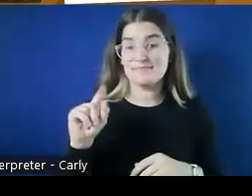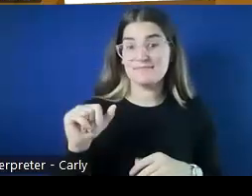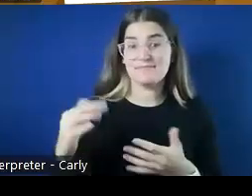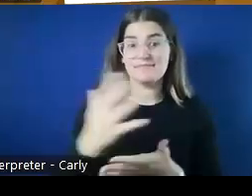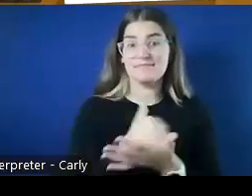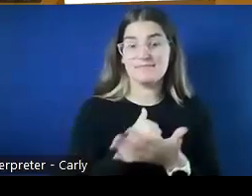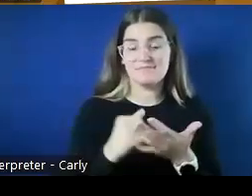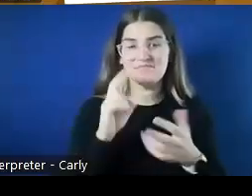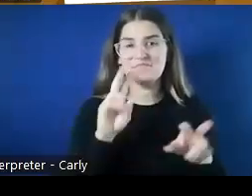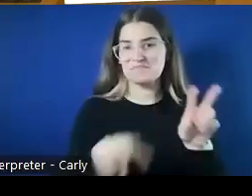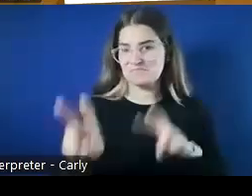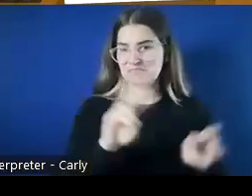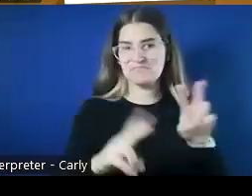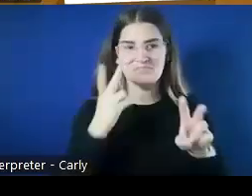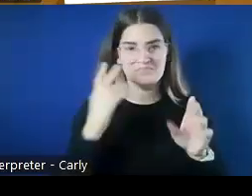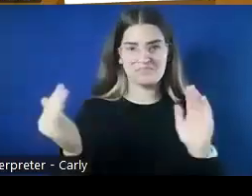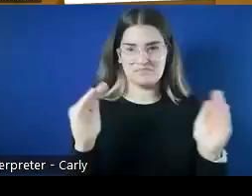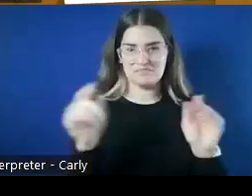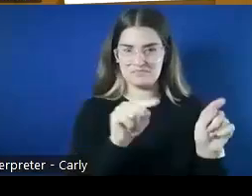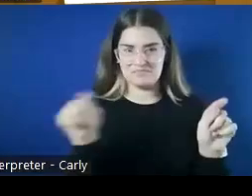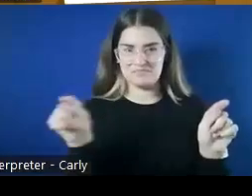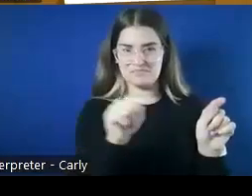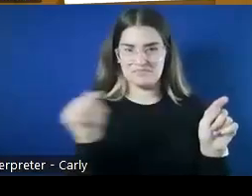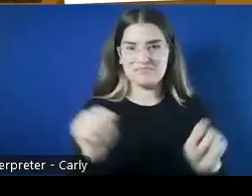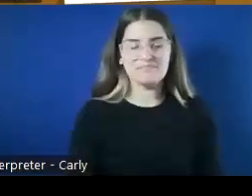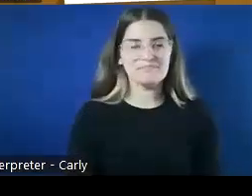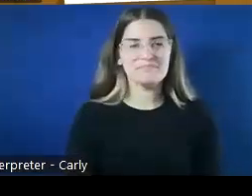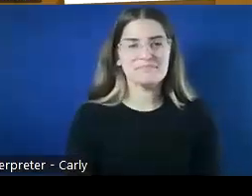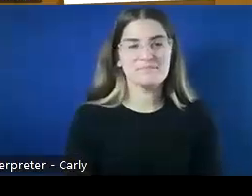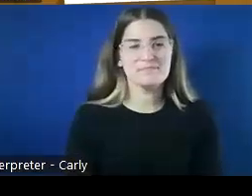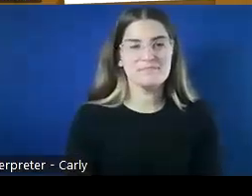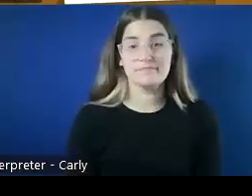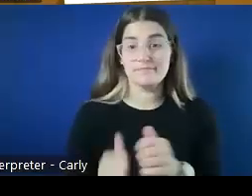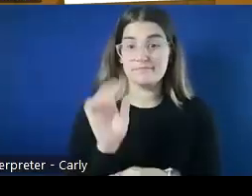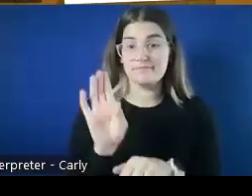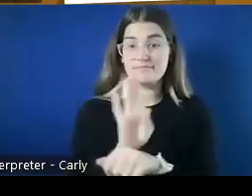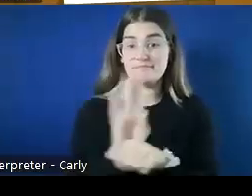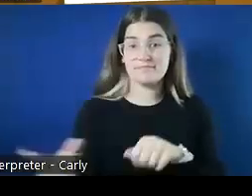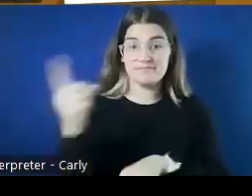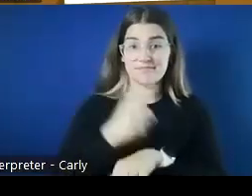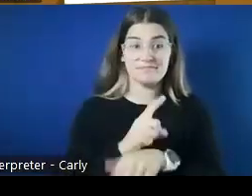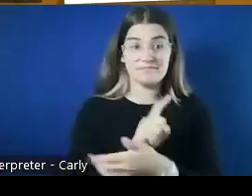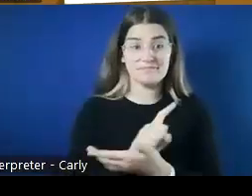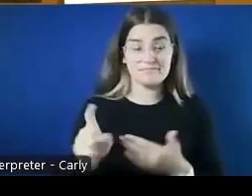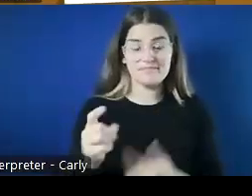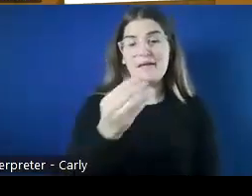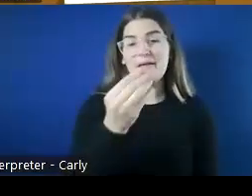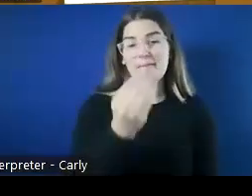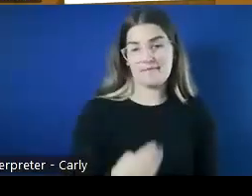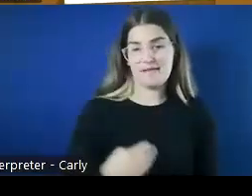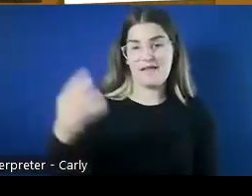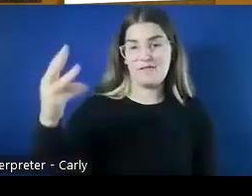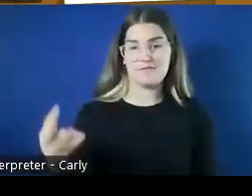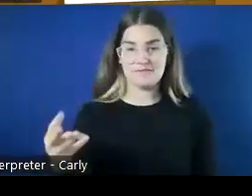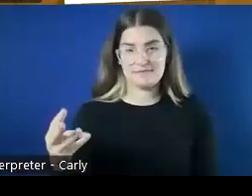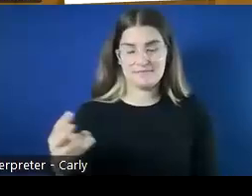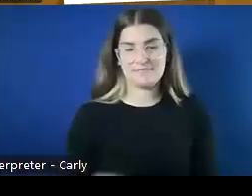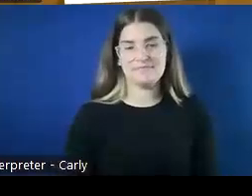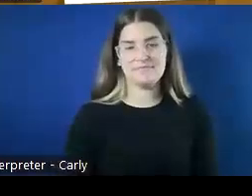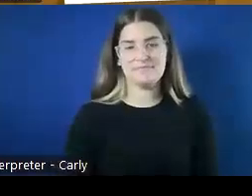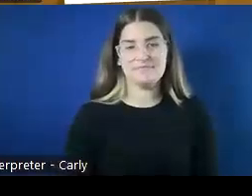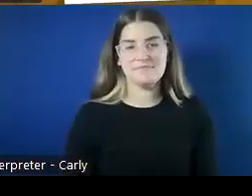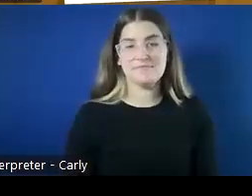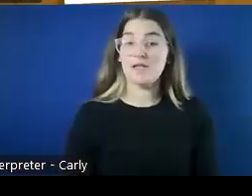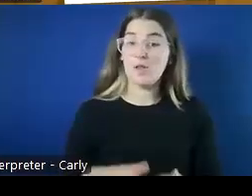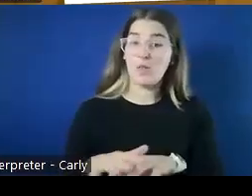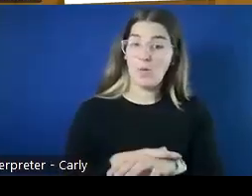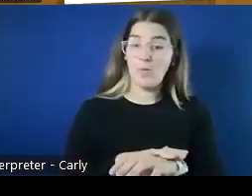wellness our busiest days of the week are Monday and Wednesday and our slowest days are the weekend